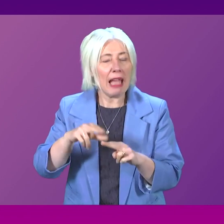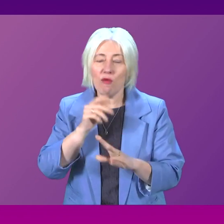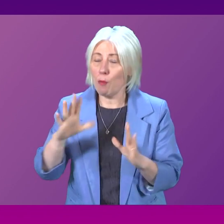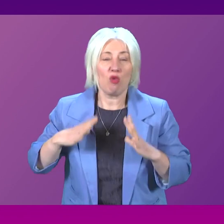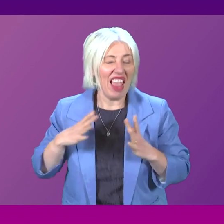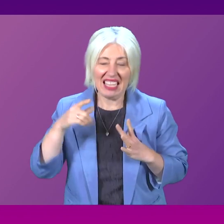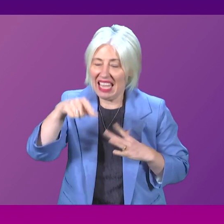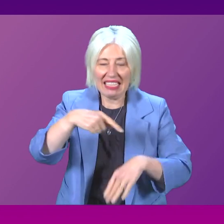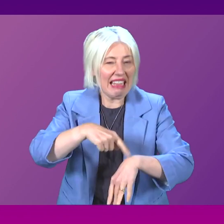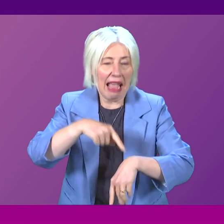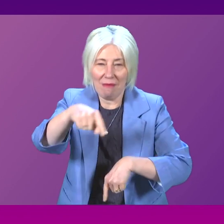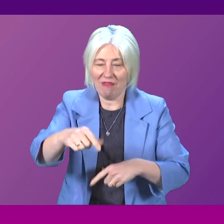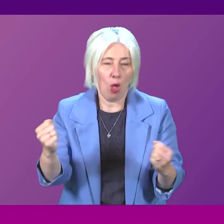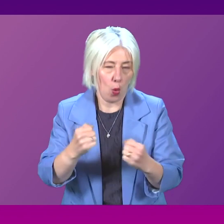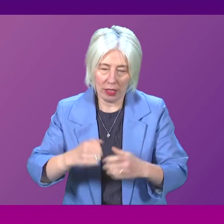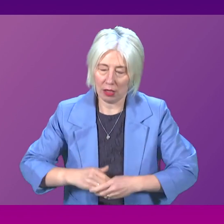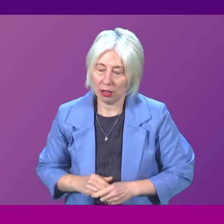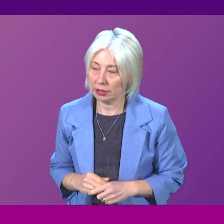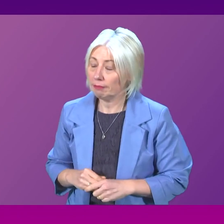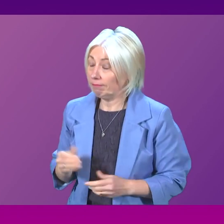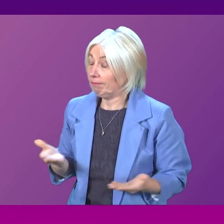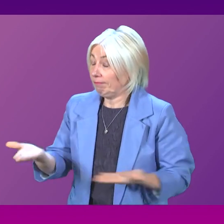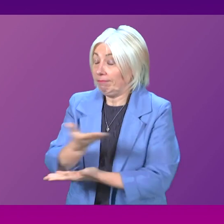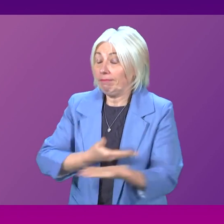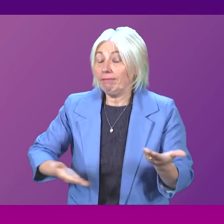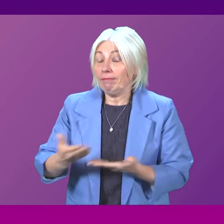As we have just been discussing, accident and emergency departments are working under